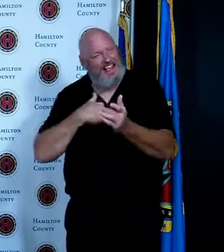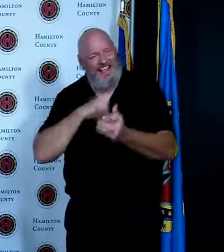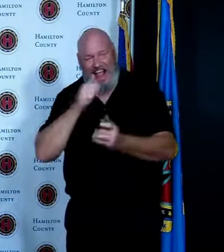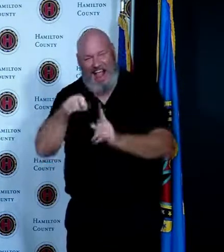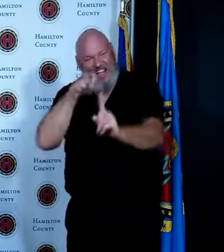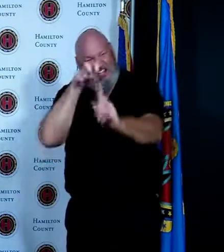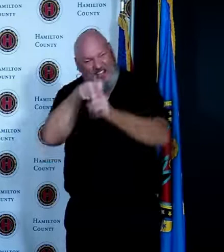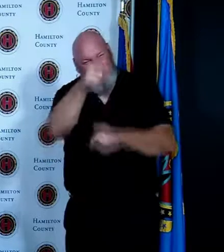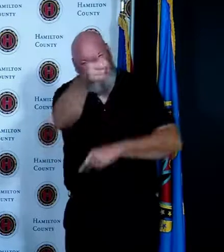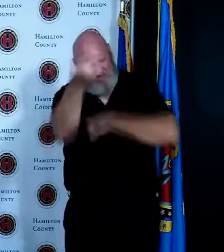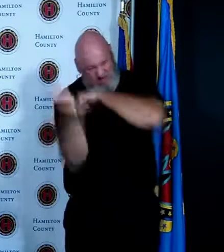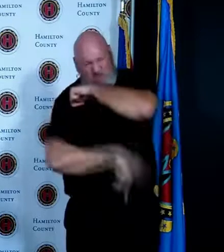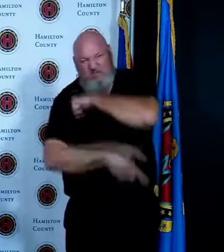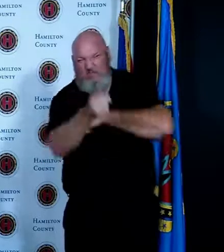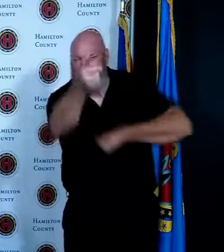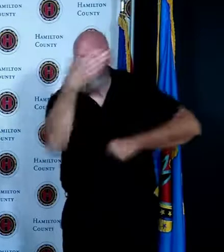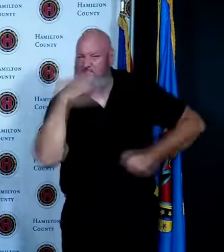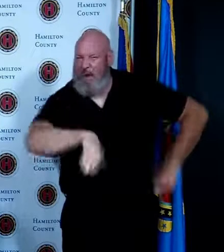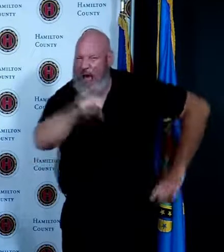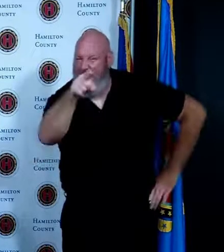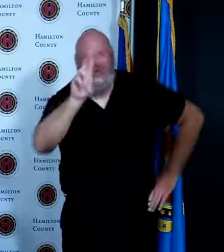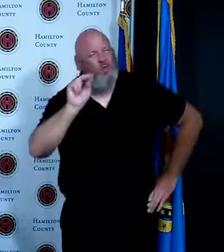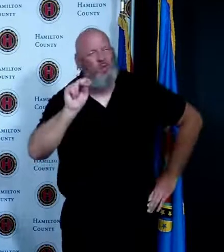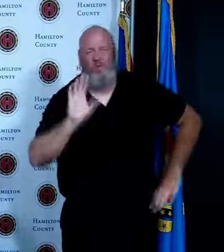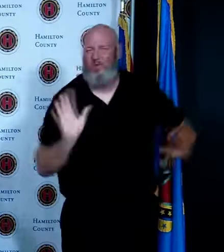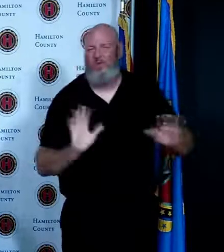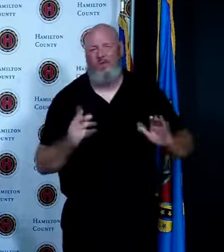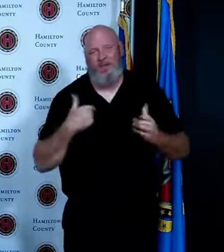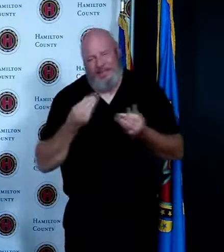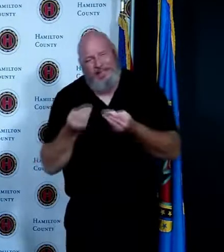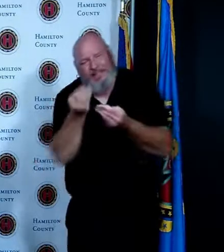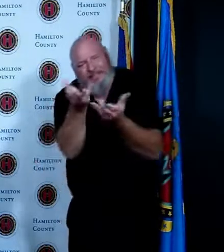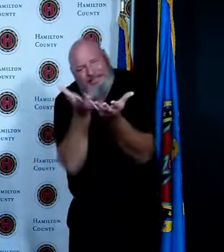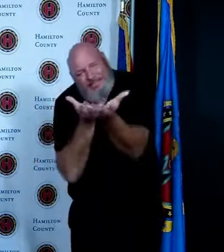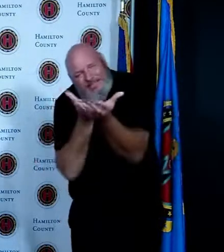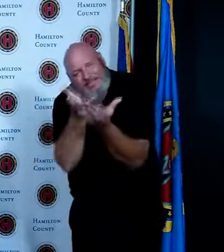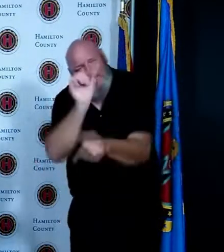so that we're more successful at stopping Covid-19